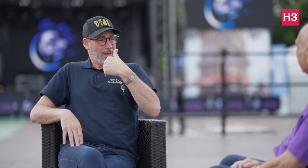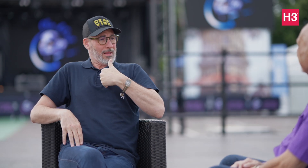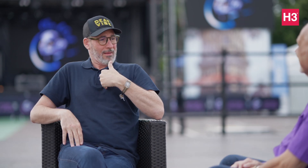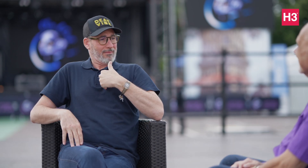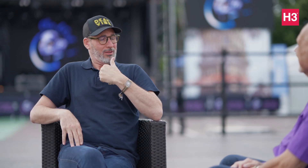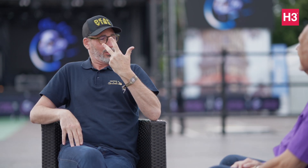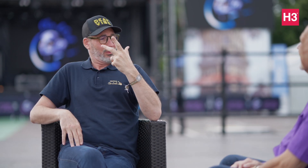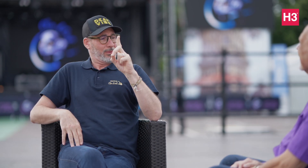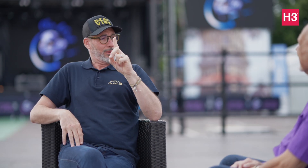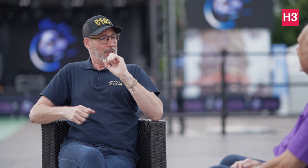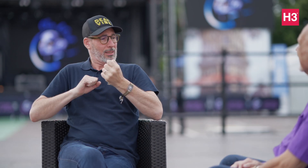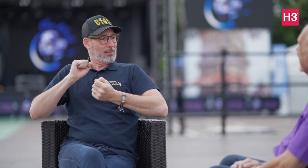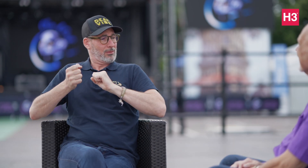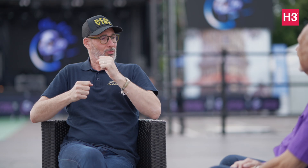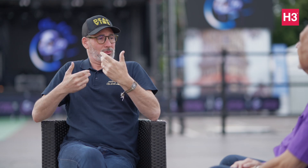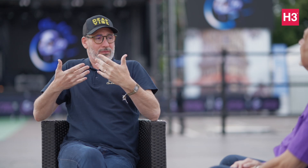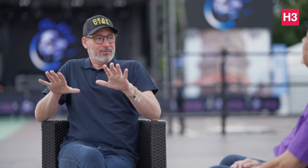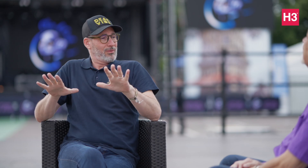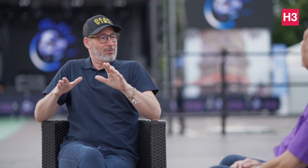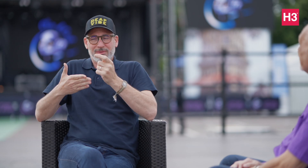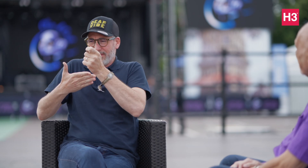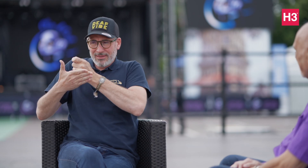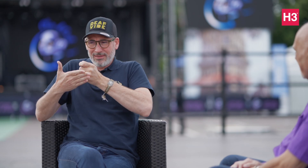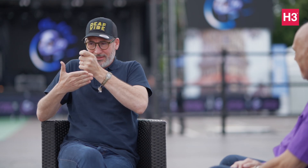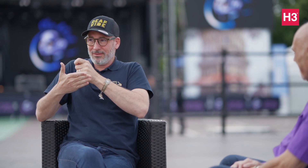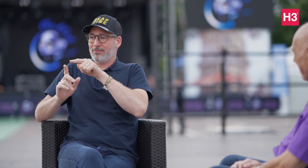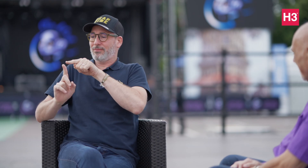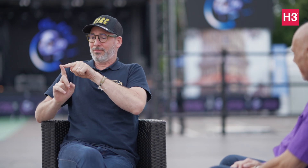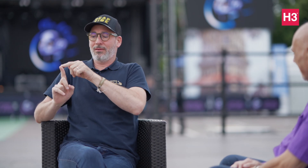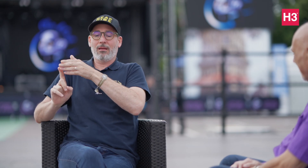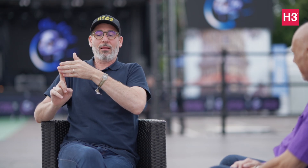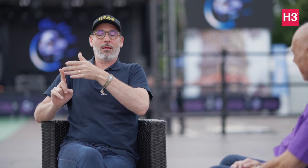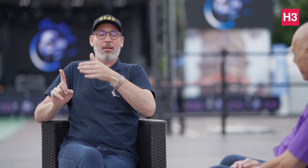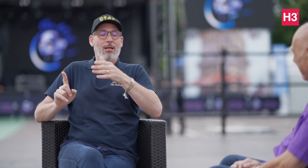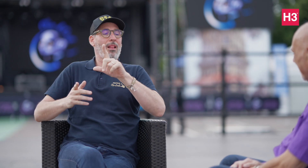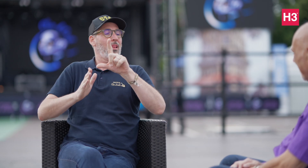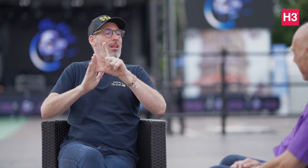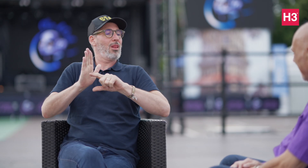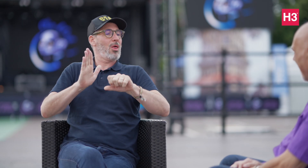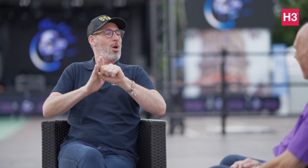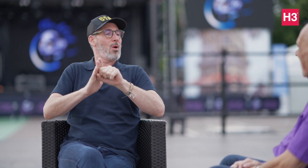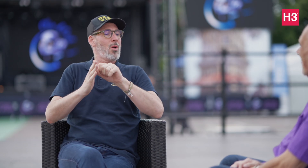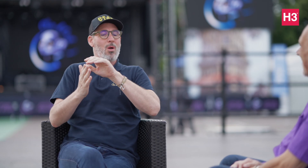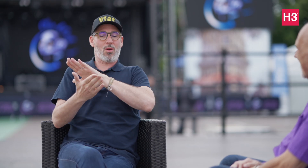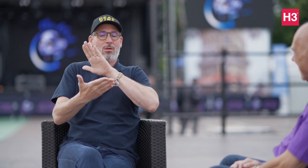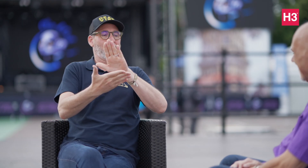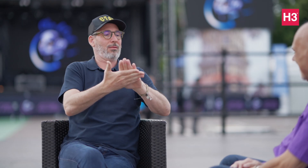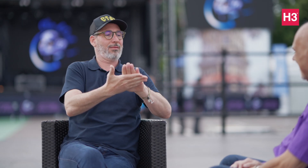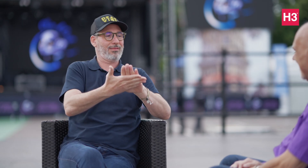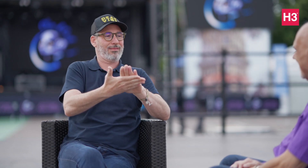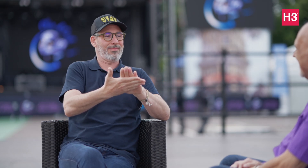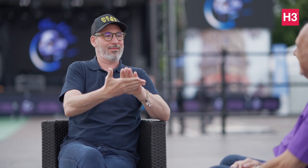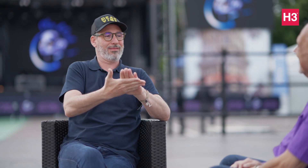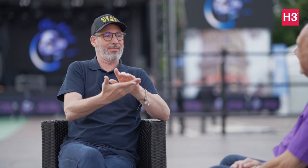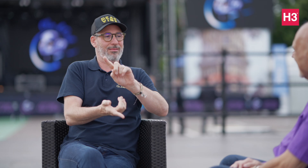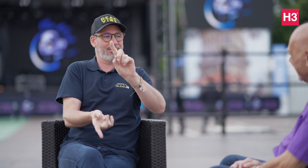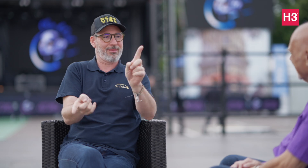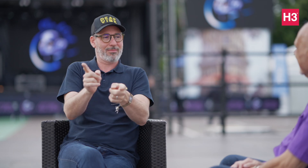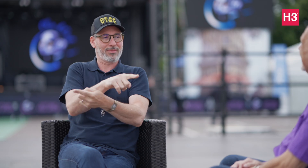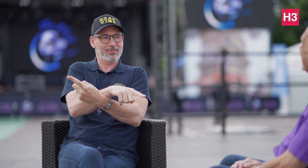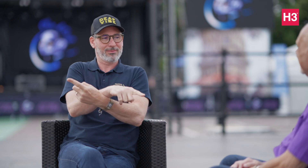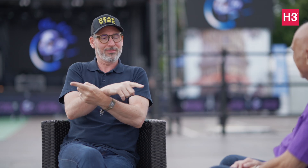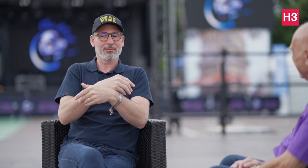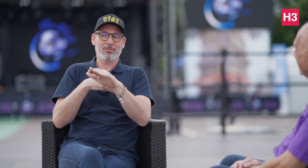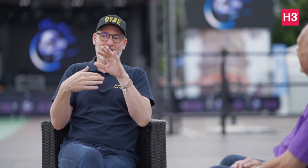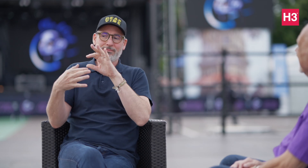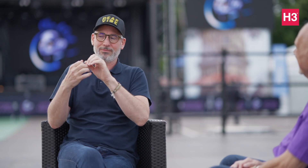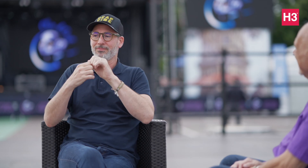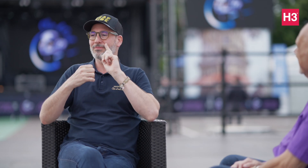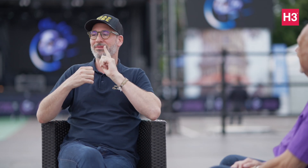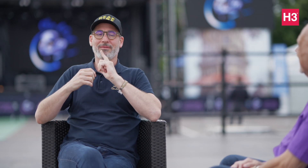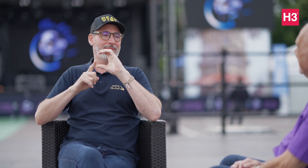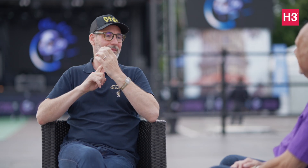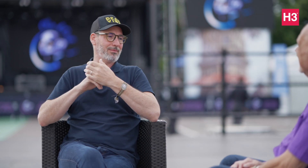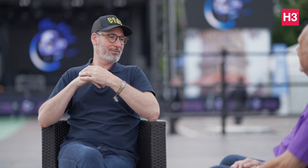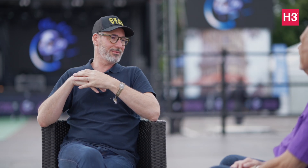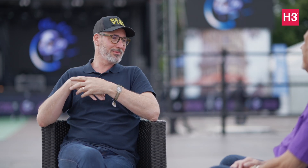later incorporated it into a logo to represent Deaf culture.